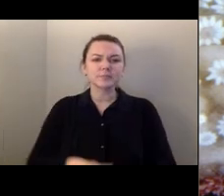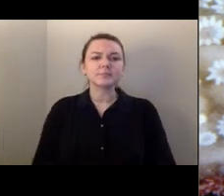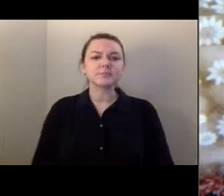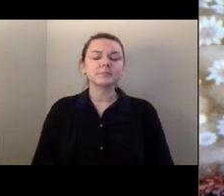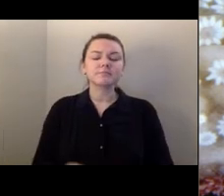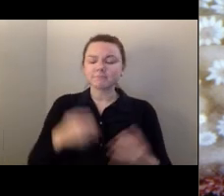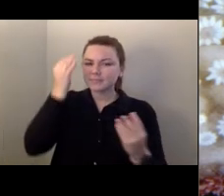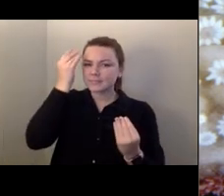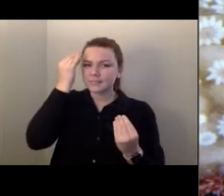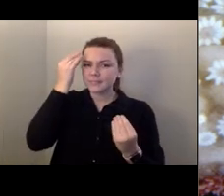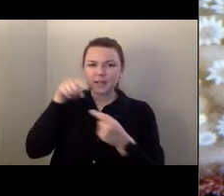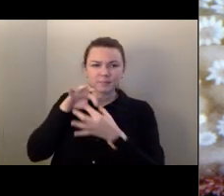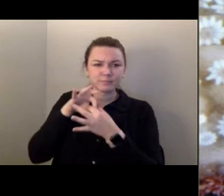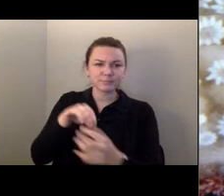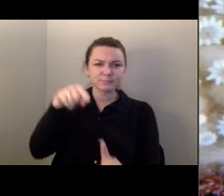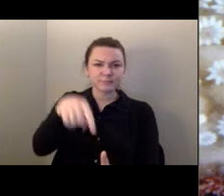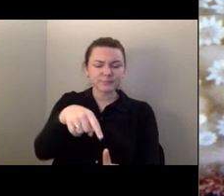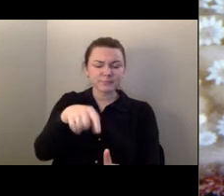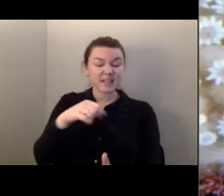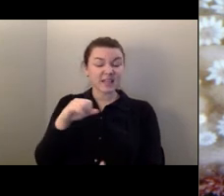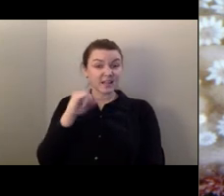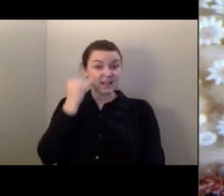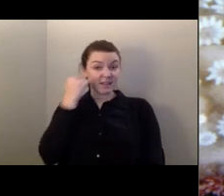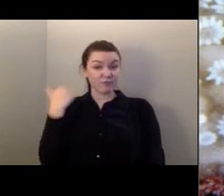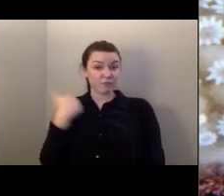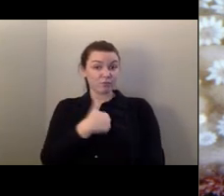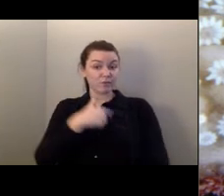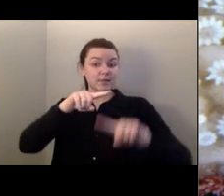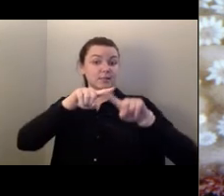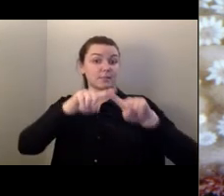if we depend on the natural world to feed us,